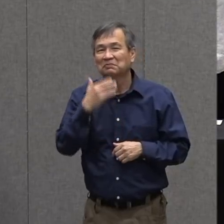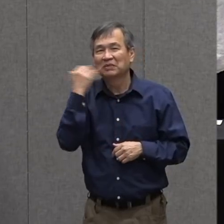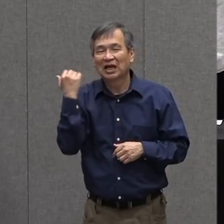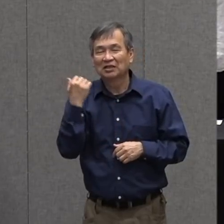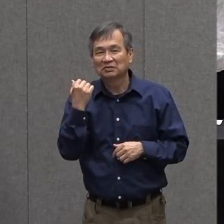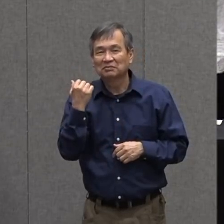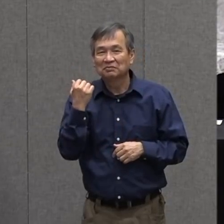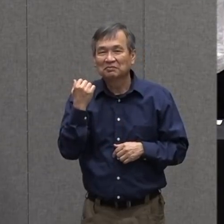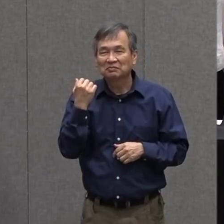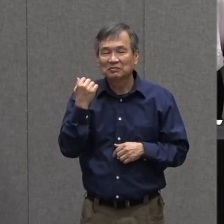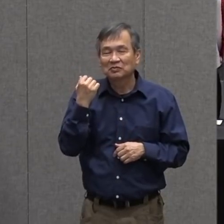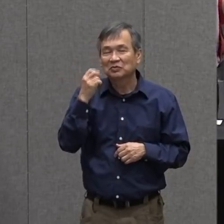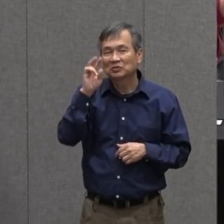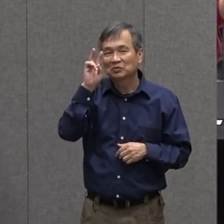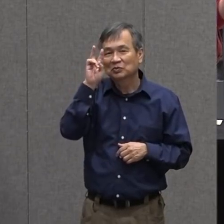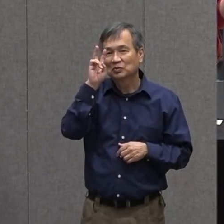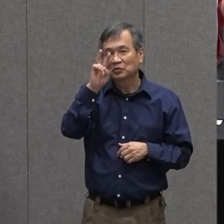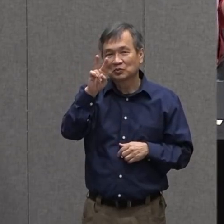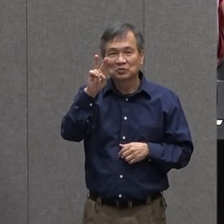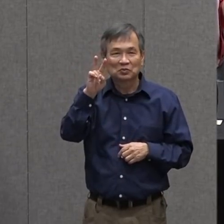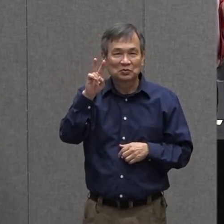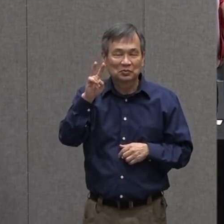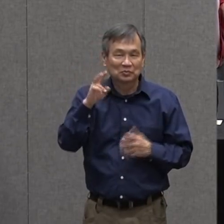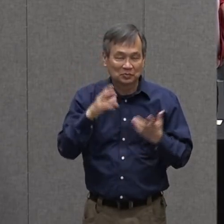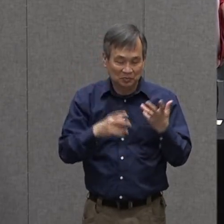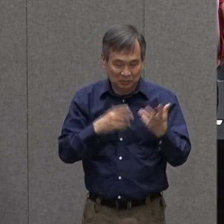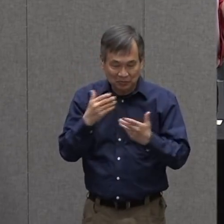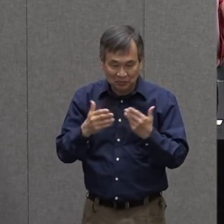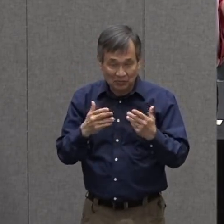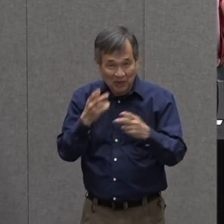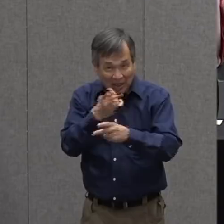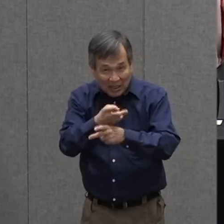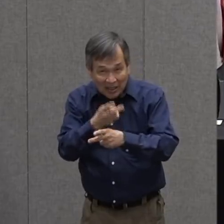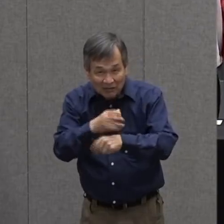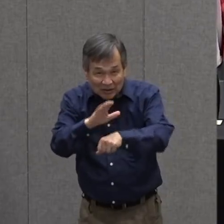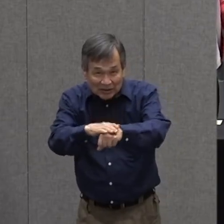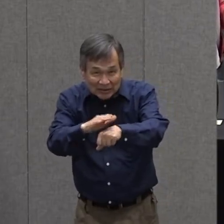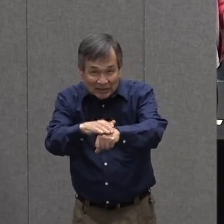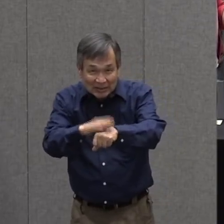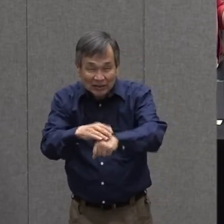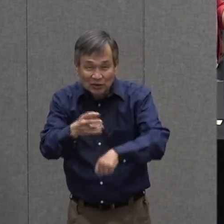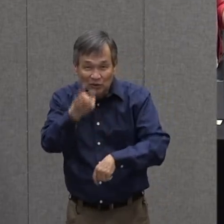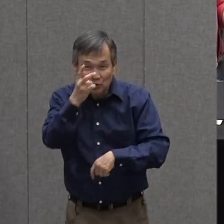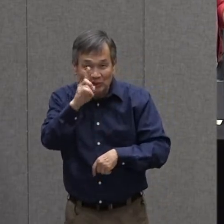and getting you there a little bit faster. But again the caution is on the two dice.